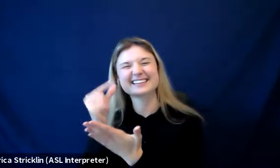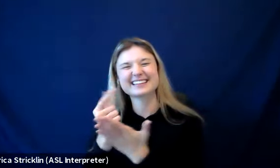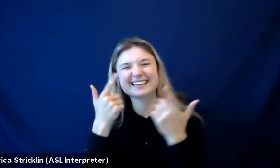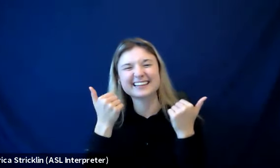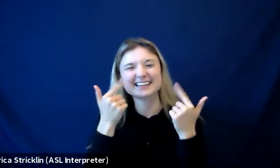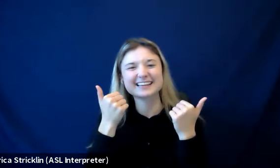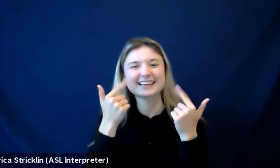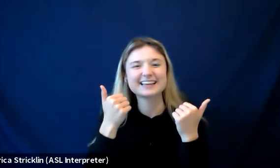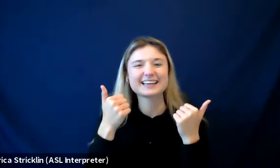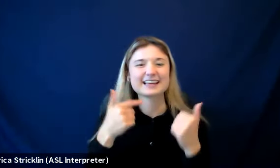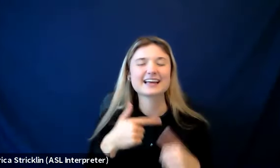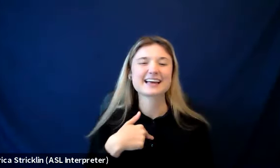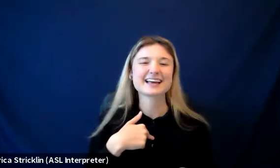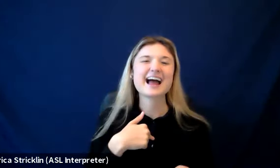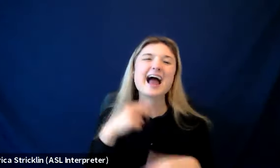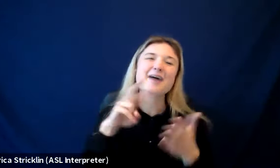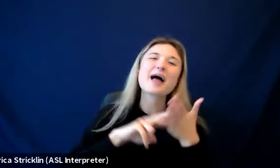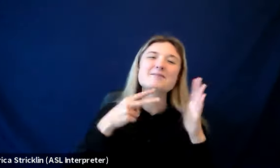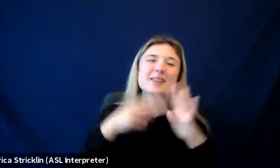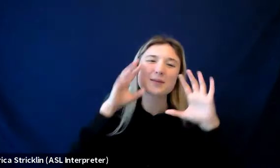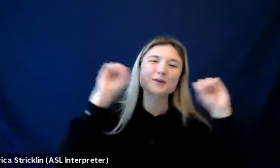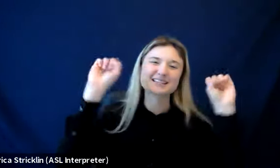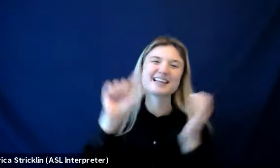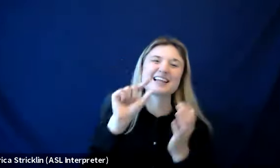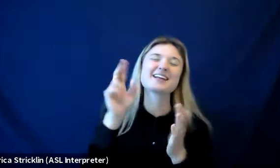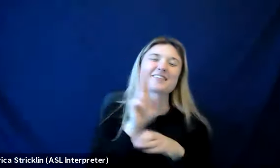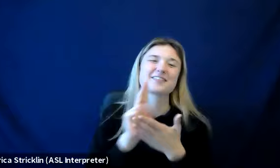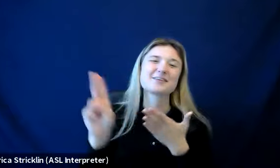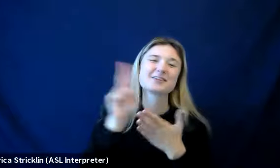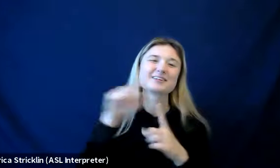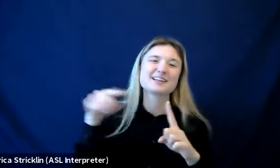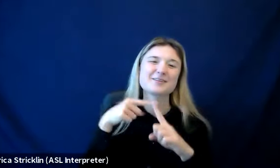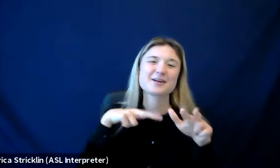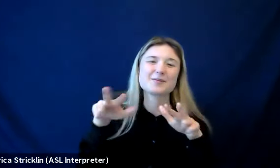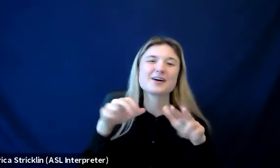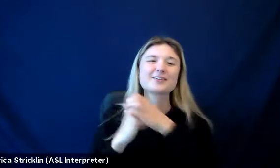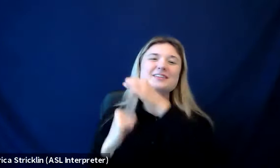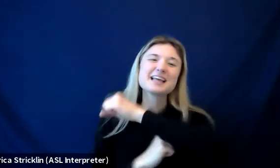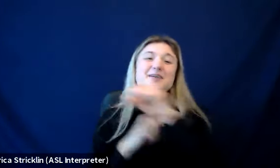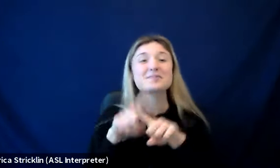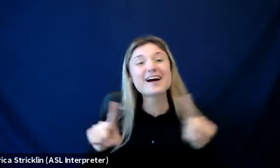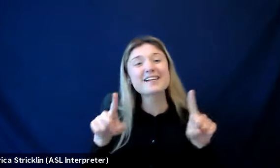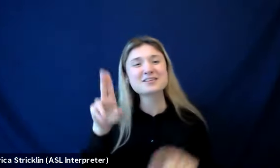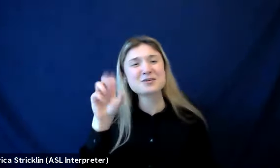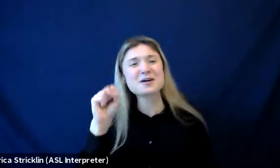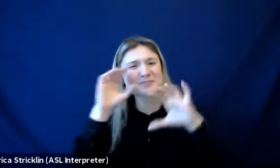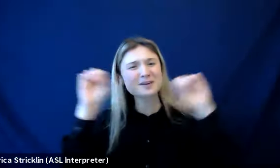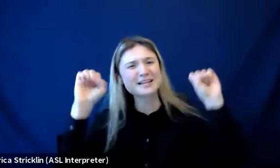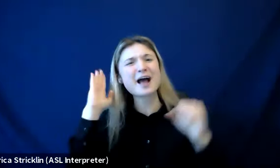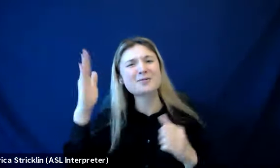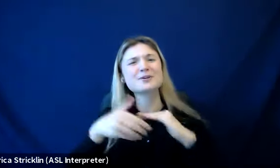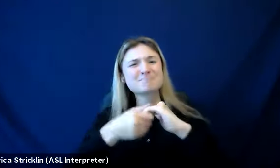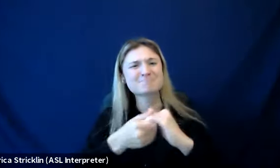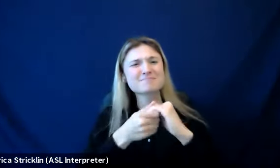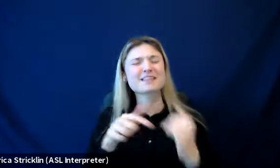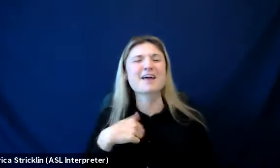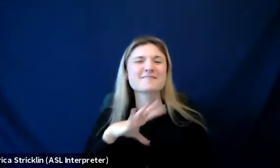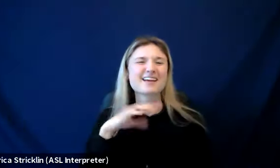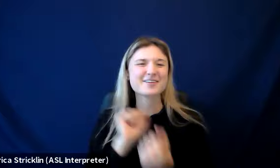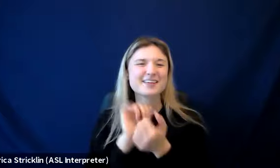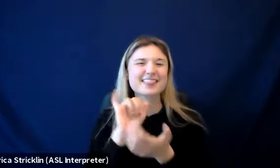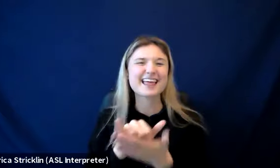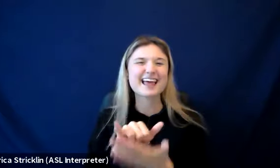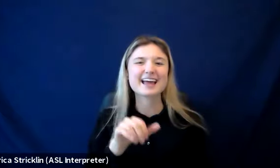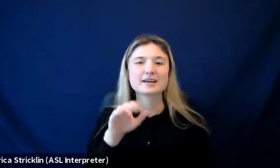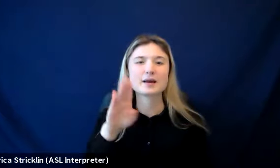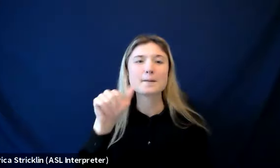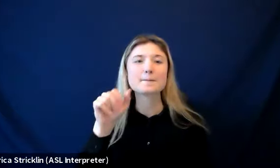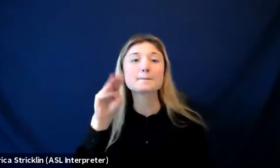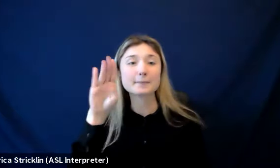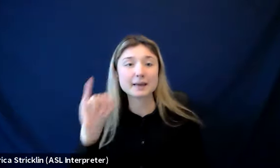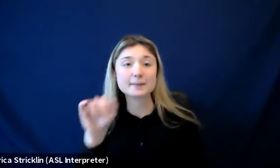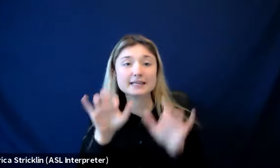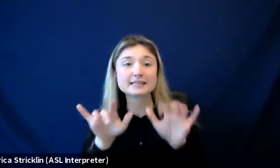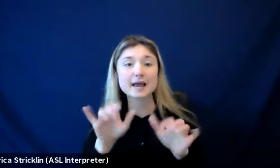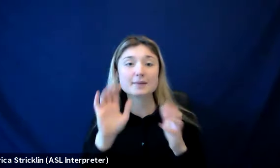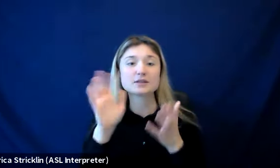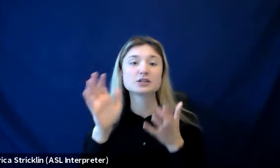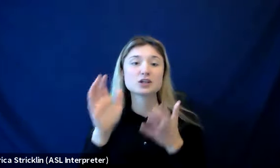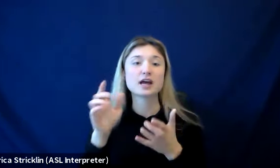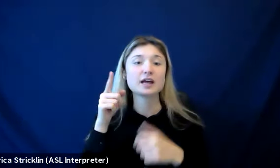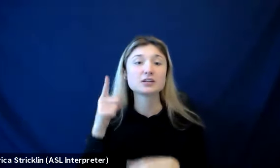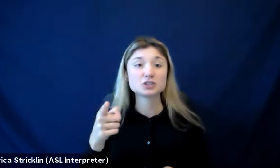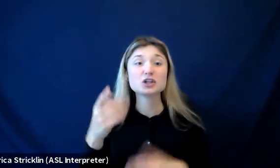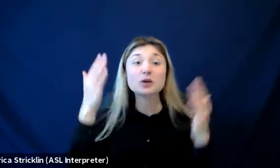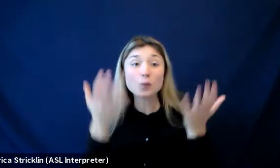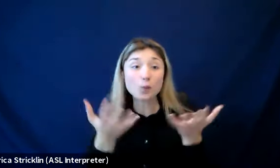university but oh well, United States President I'll shake either man, I'm okay but there you go, baby foots in the chat that she expects to everyone's graduation, I got you covered.